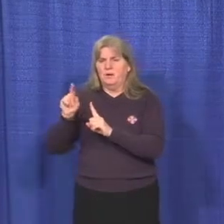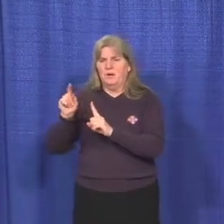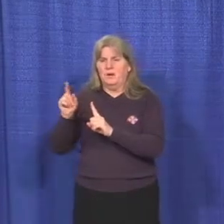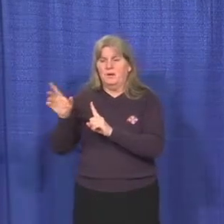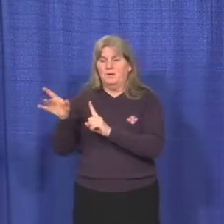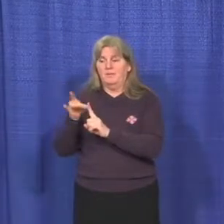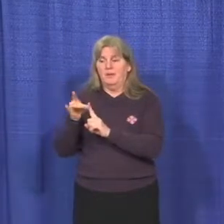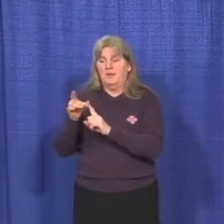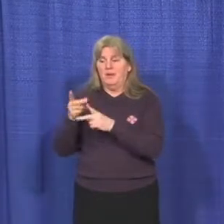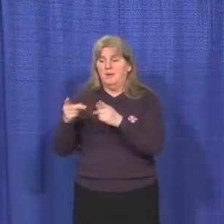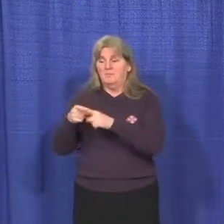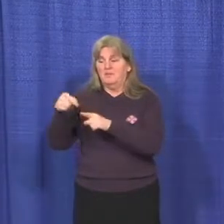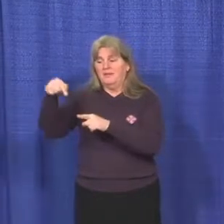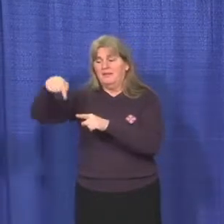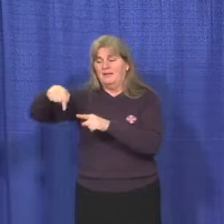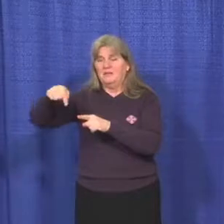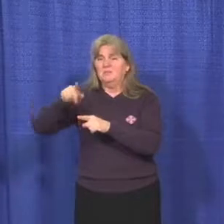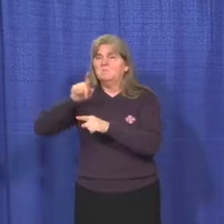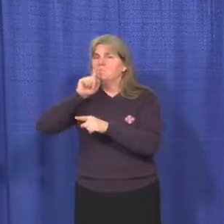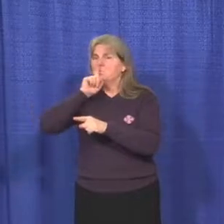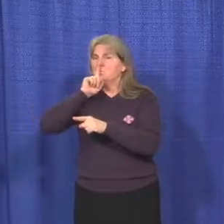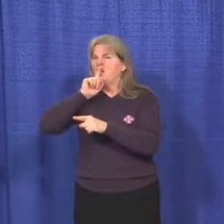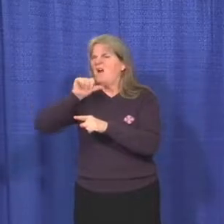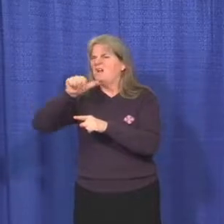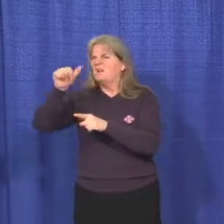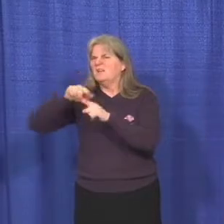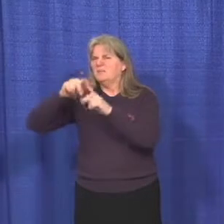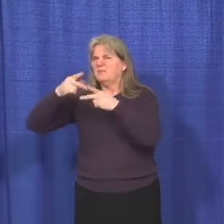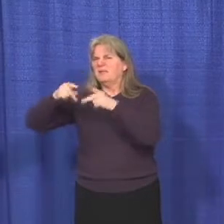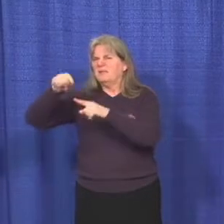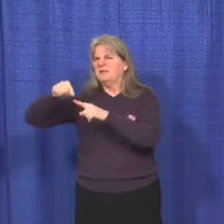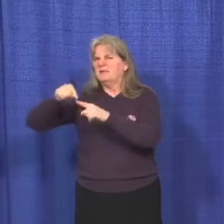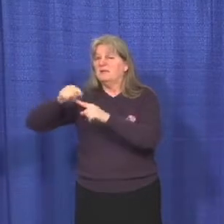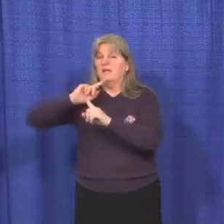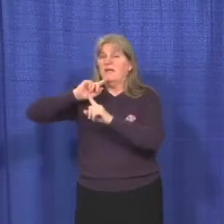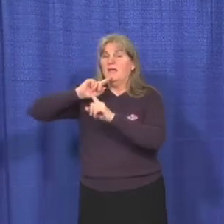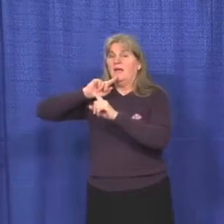that are "imported" as it were.